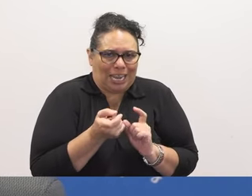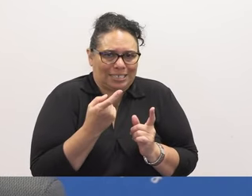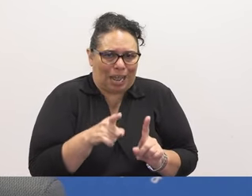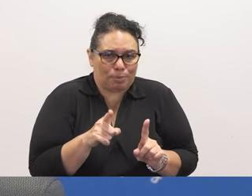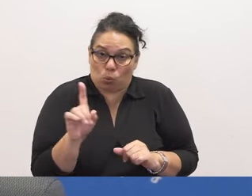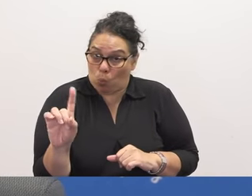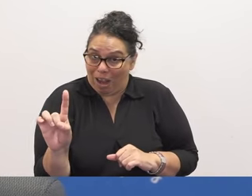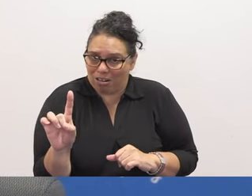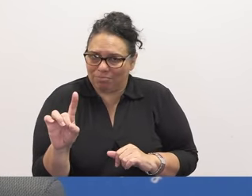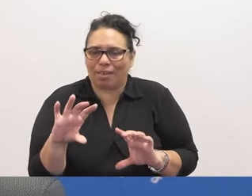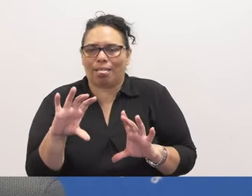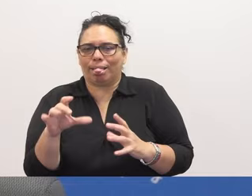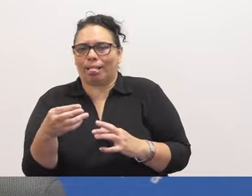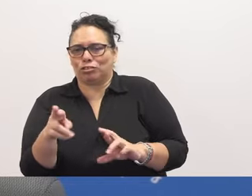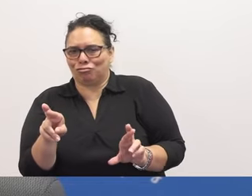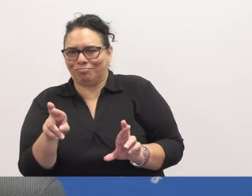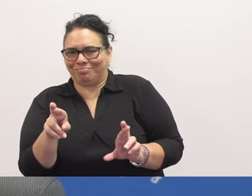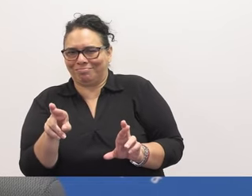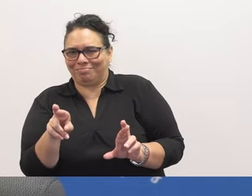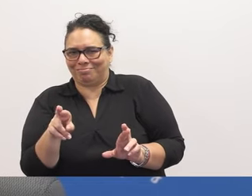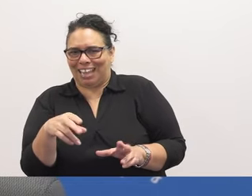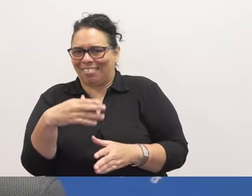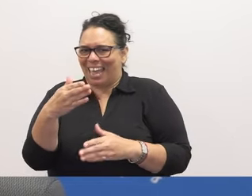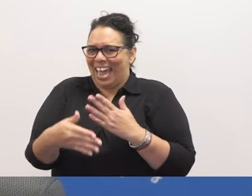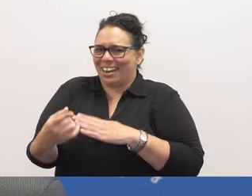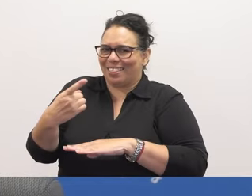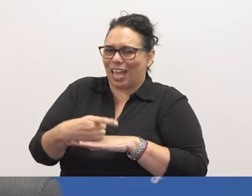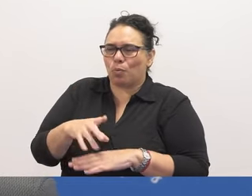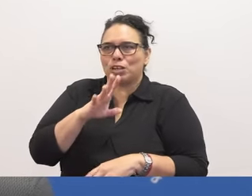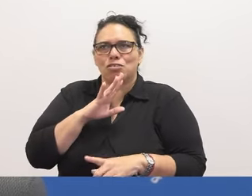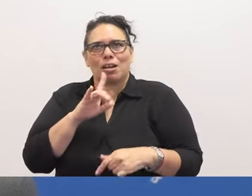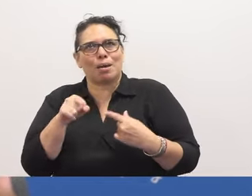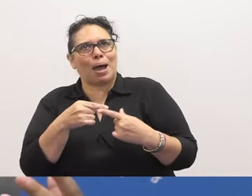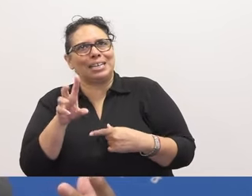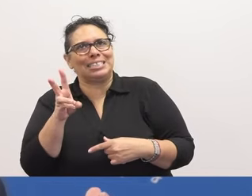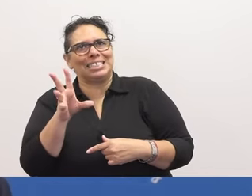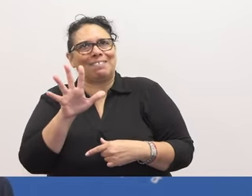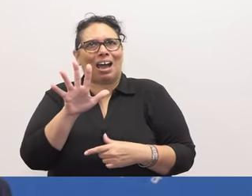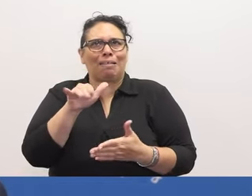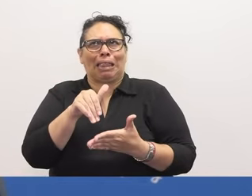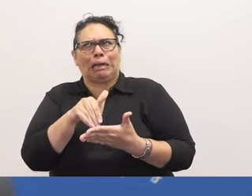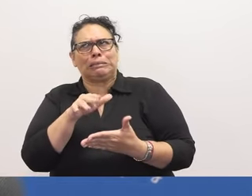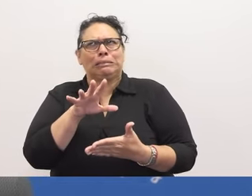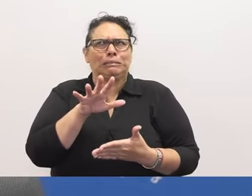End of the day, we can talk about 65,000 students, 85 schools, whatever.